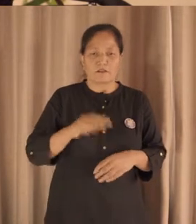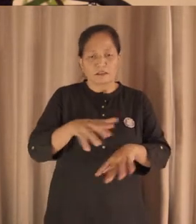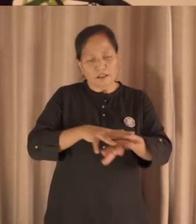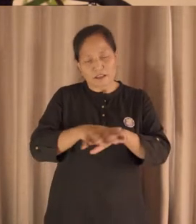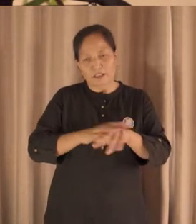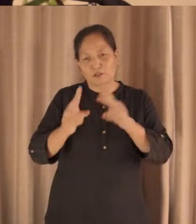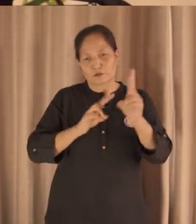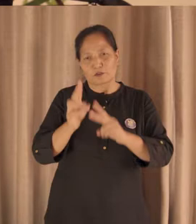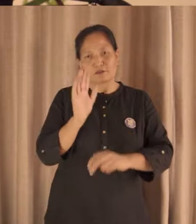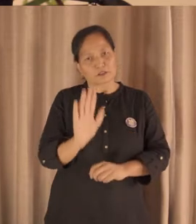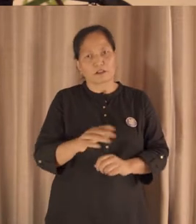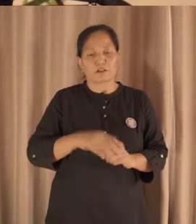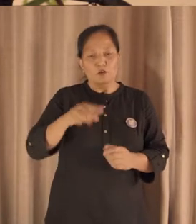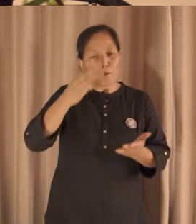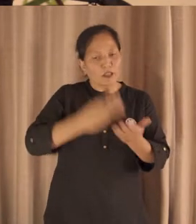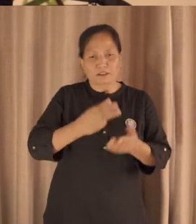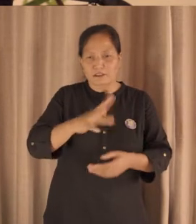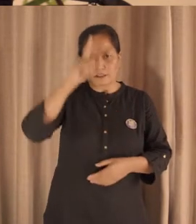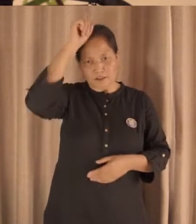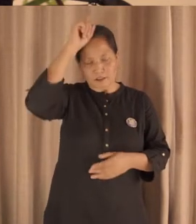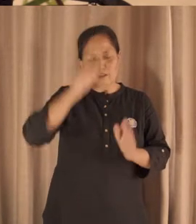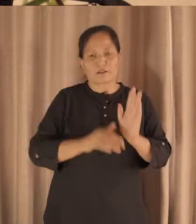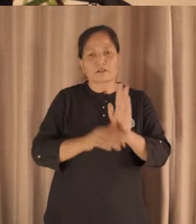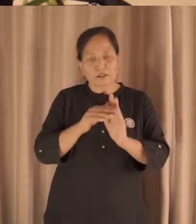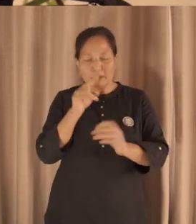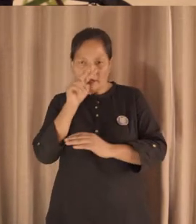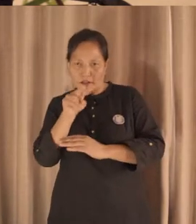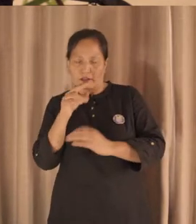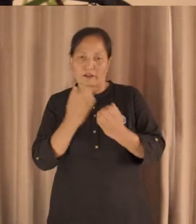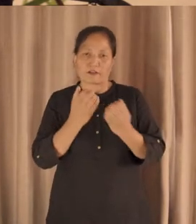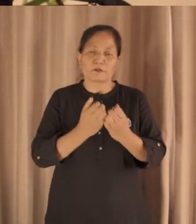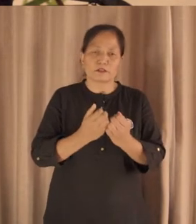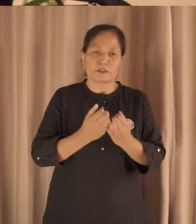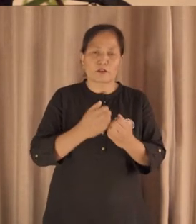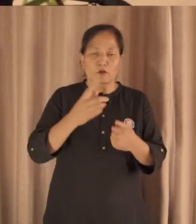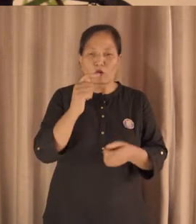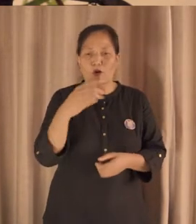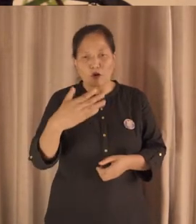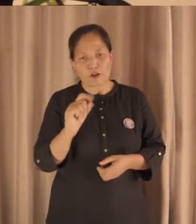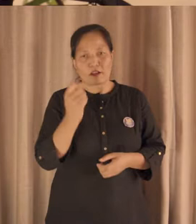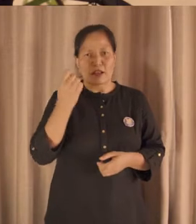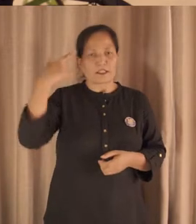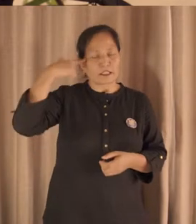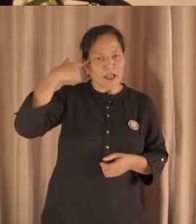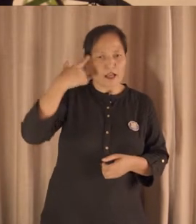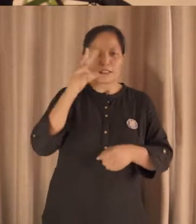B: Reservation also comes here right? G: Yes, I will add on to that as well. If we understand this, we will understand inclusion. For example, the name plates that we see in